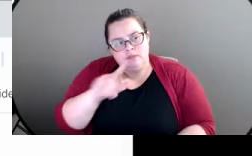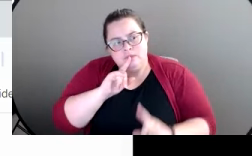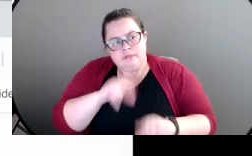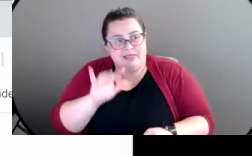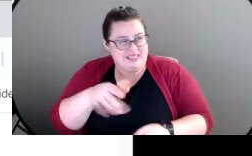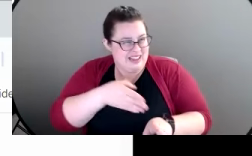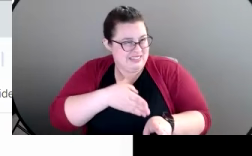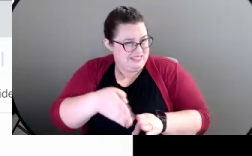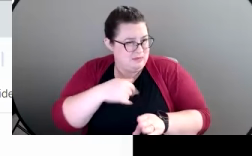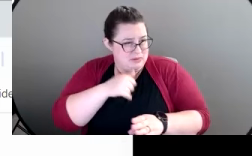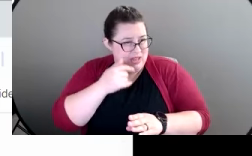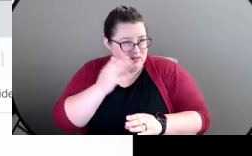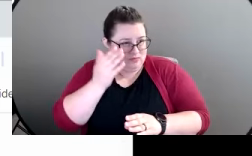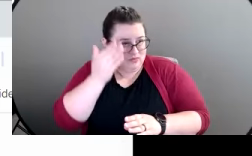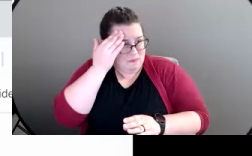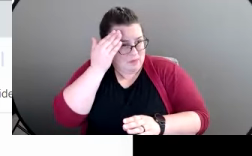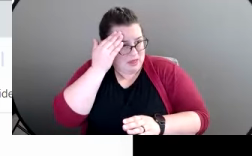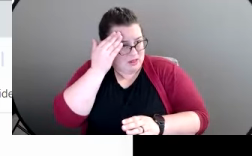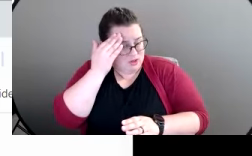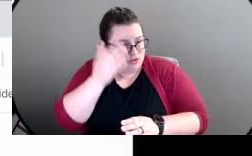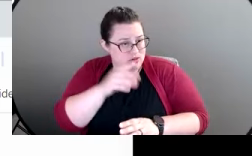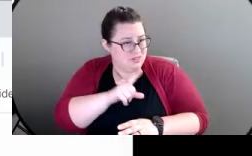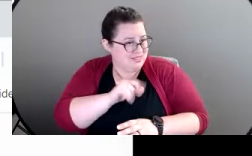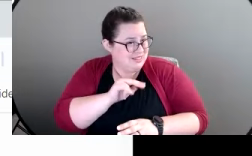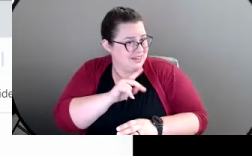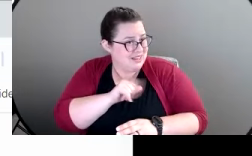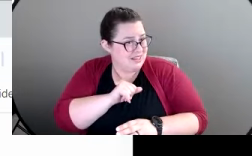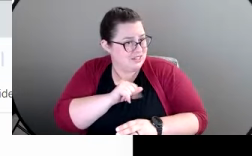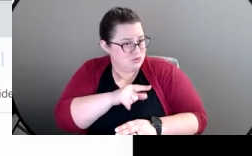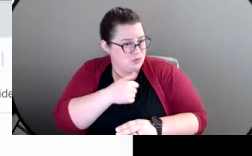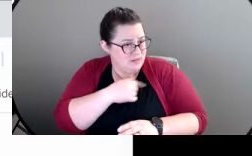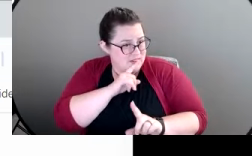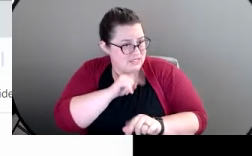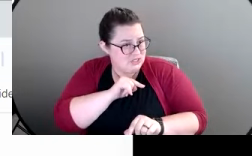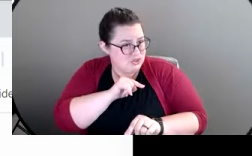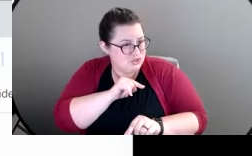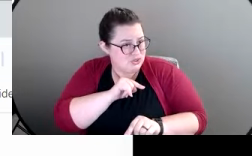Linda, do you have, an answer to that? You're muted.